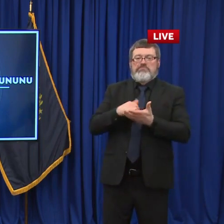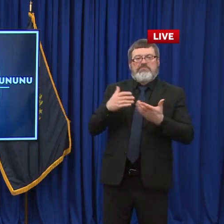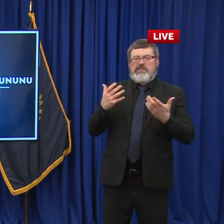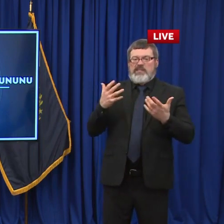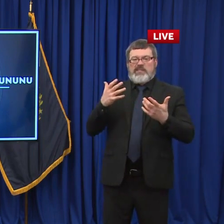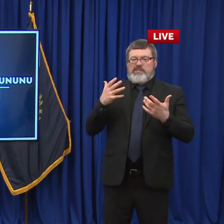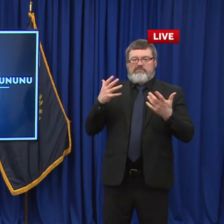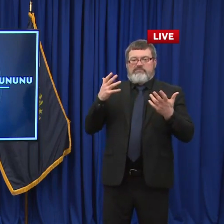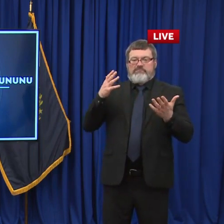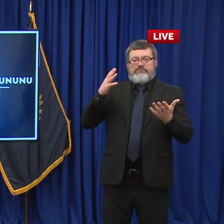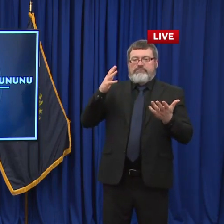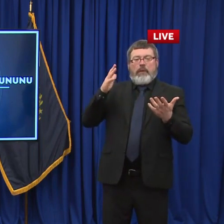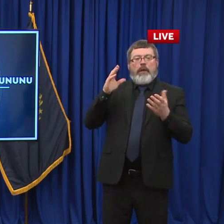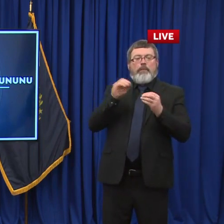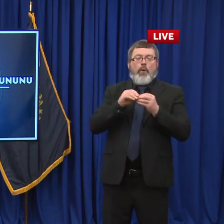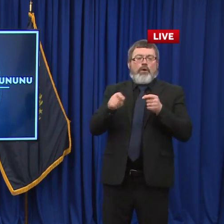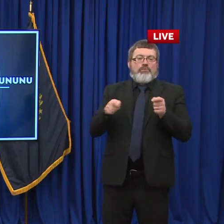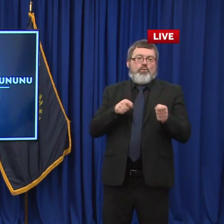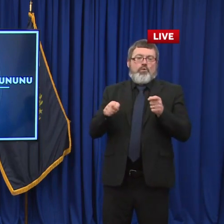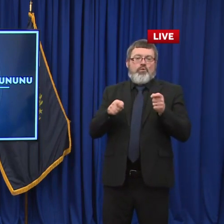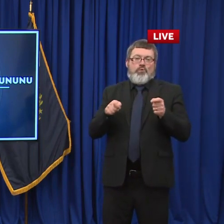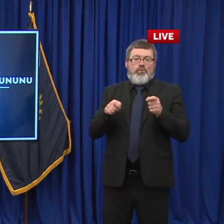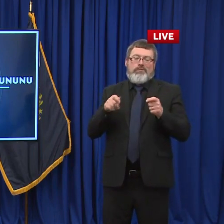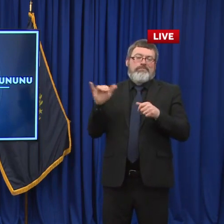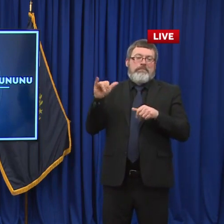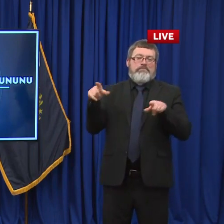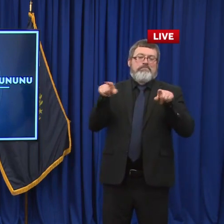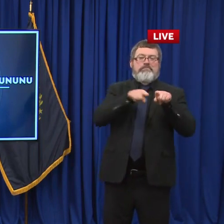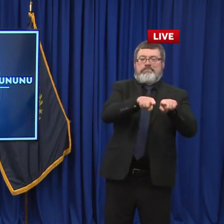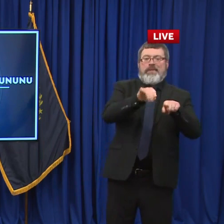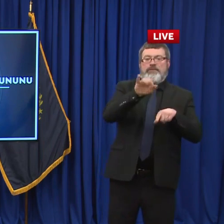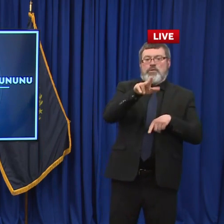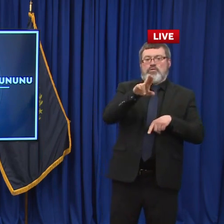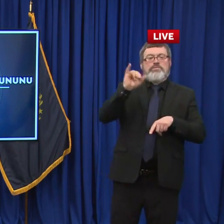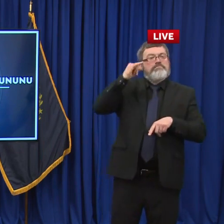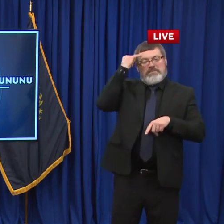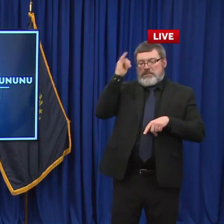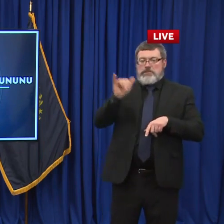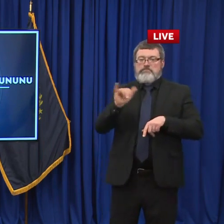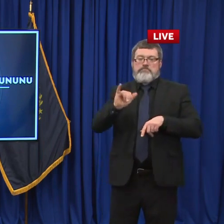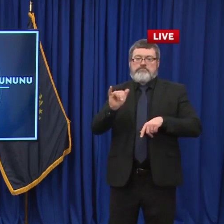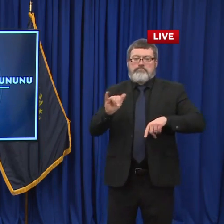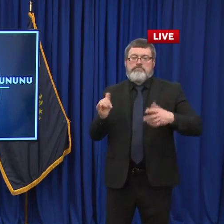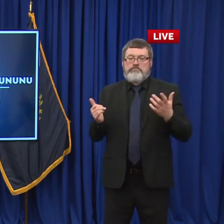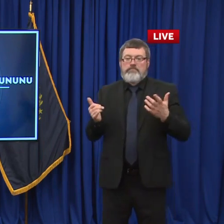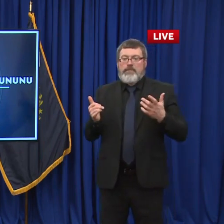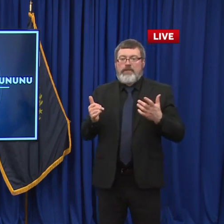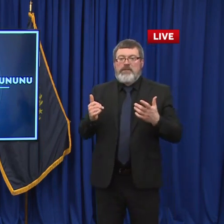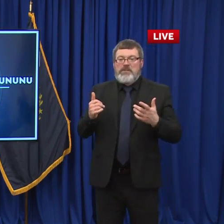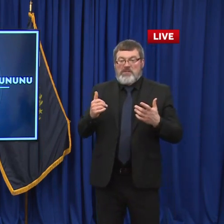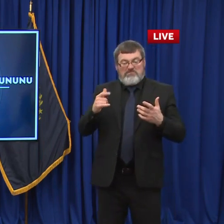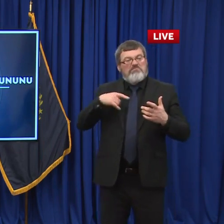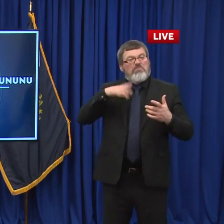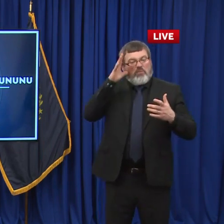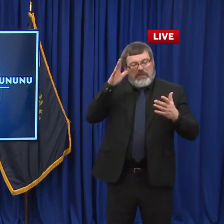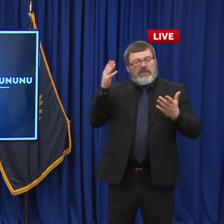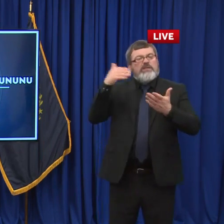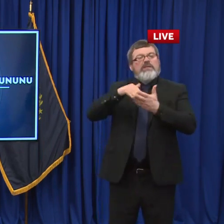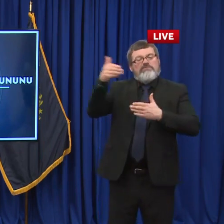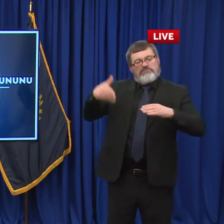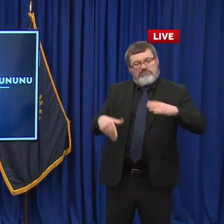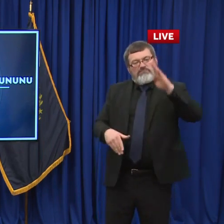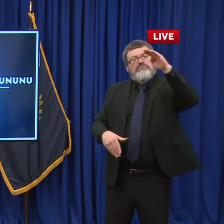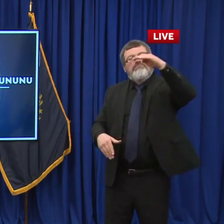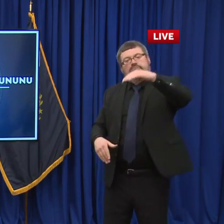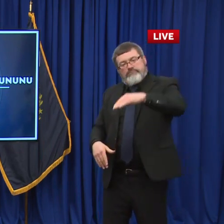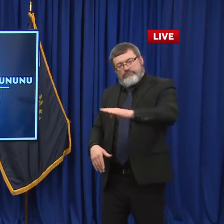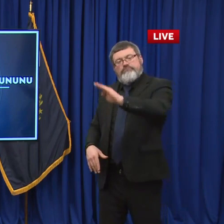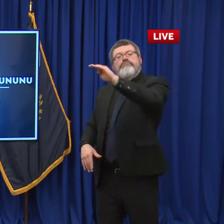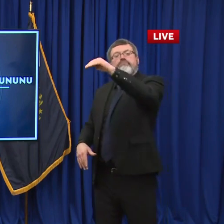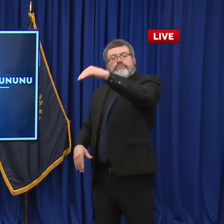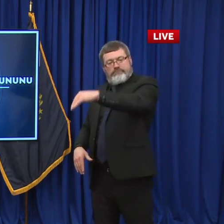WE WILL NOT GET COVID 20 PER SE, IF EVER, BUT DEFINITELY UNDER A MORE MANAGEABLE SITUATION BY SPRINGTIME.